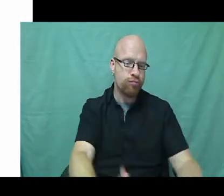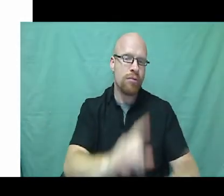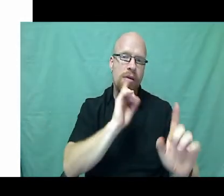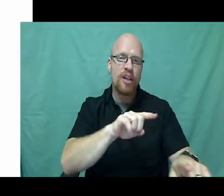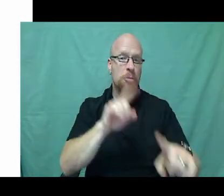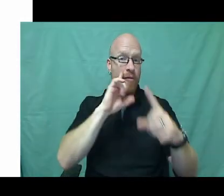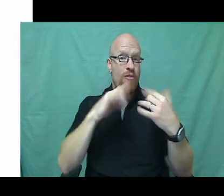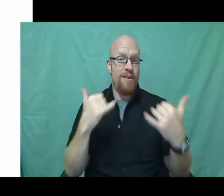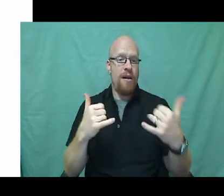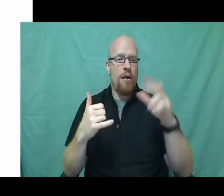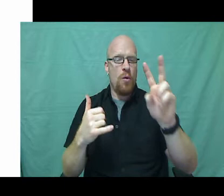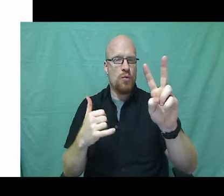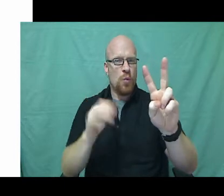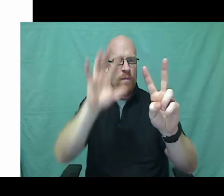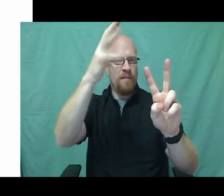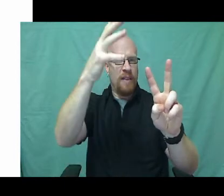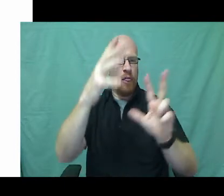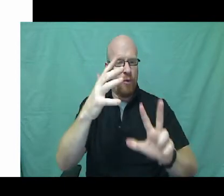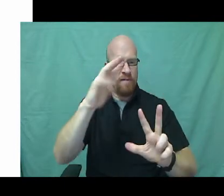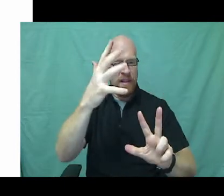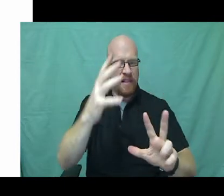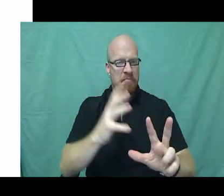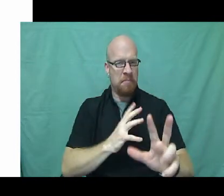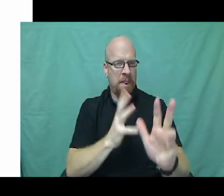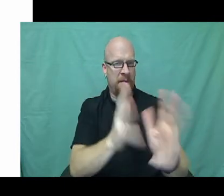We could reduce the fraction, but we're not going to.